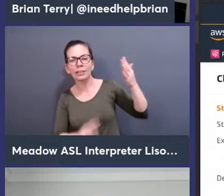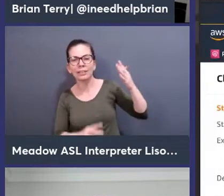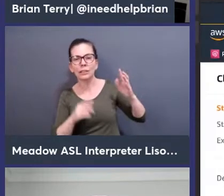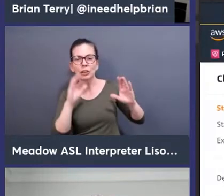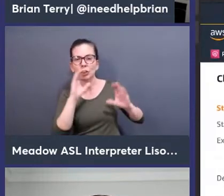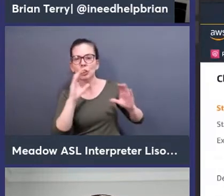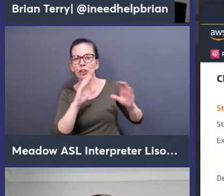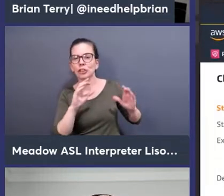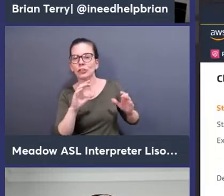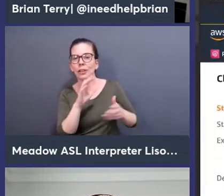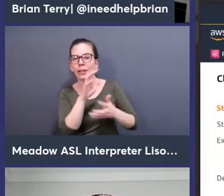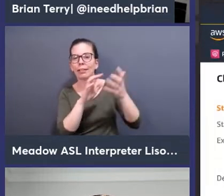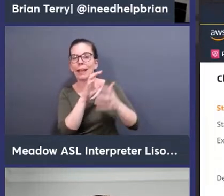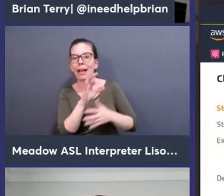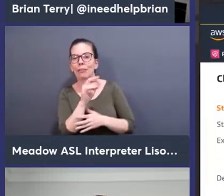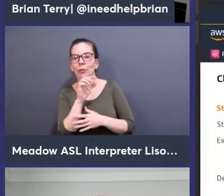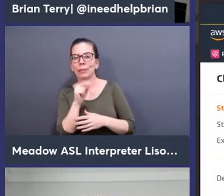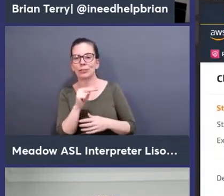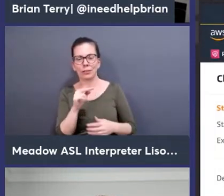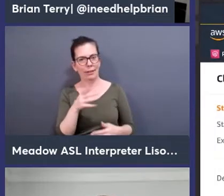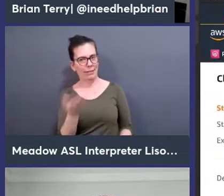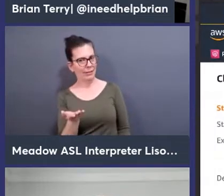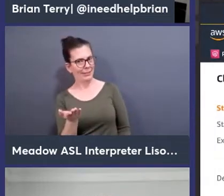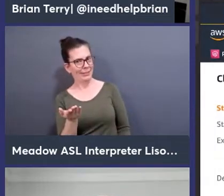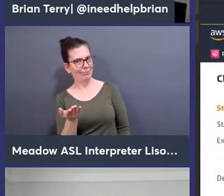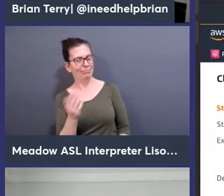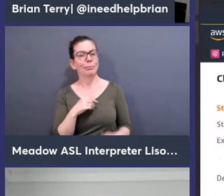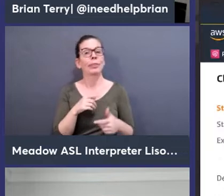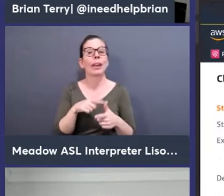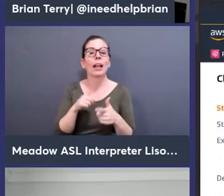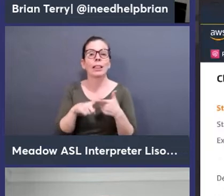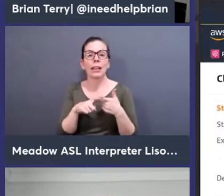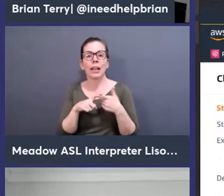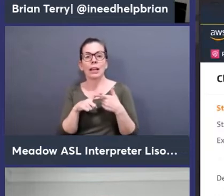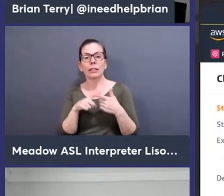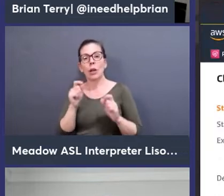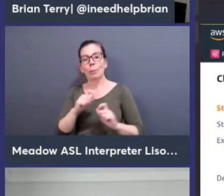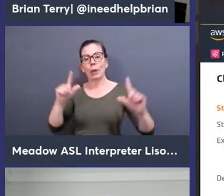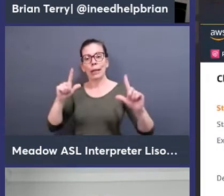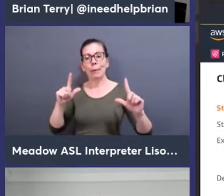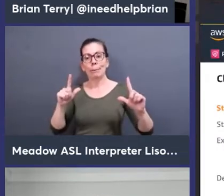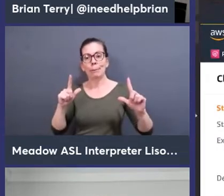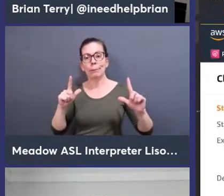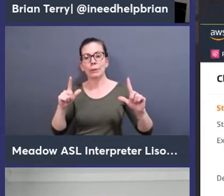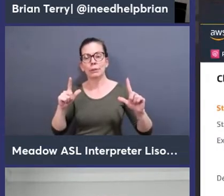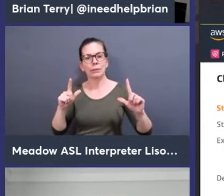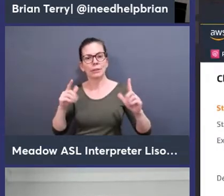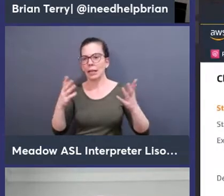usually like that, and then pull it up, and then look at the stacks,